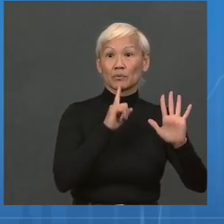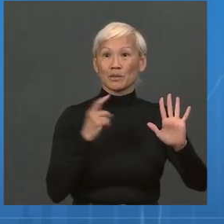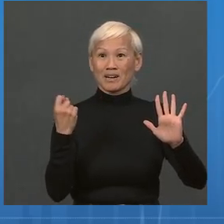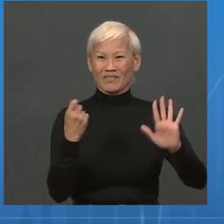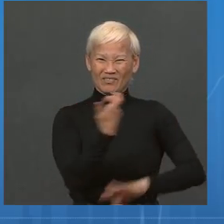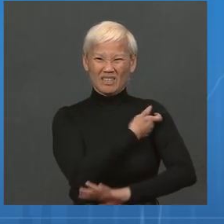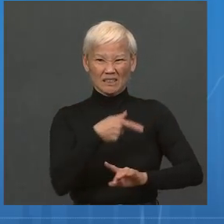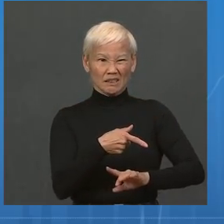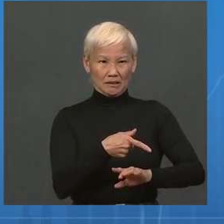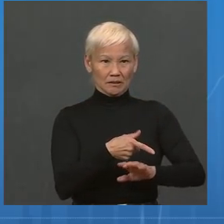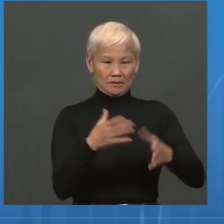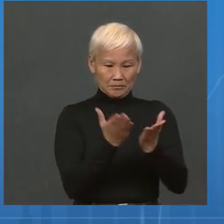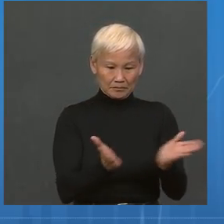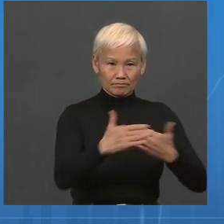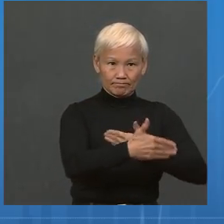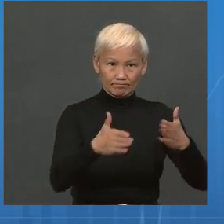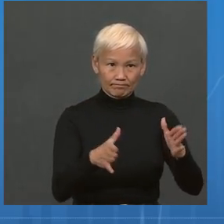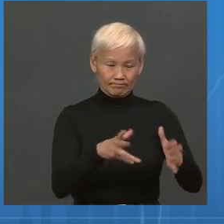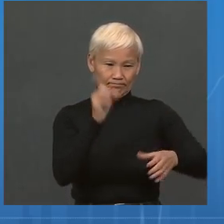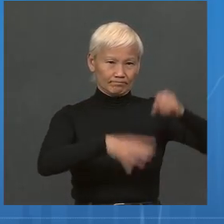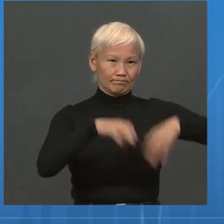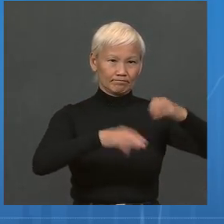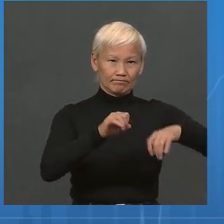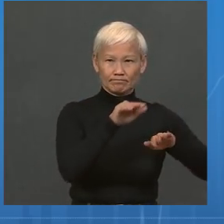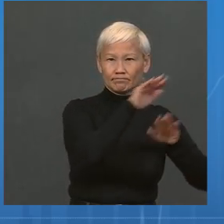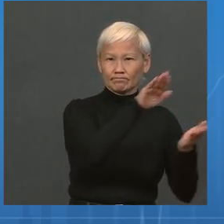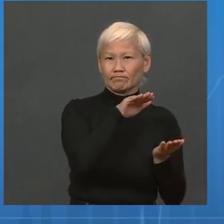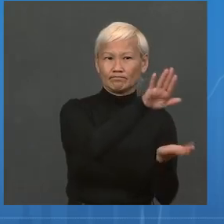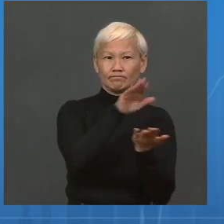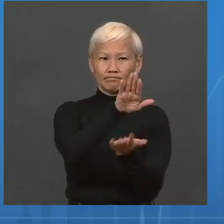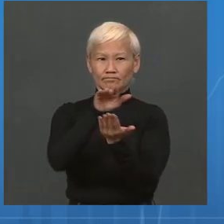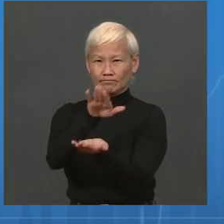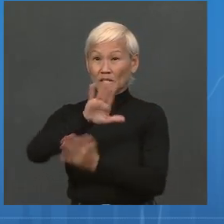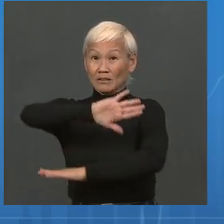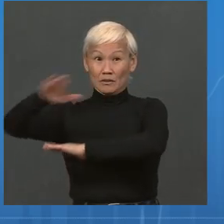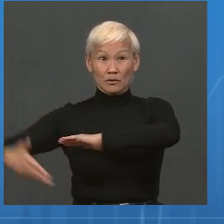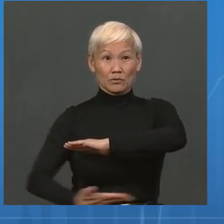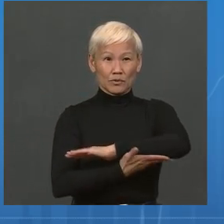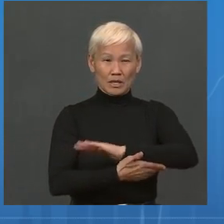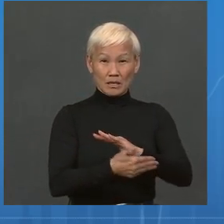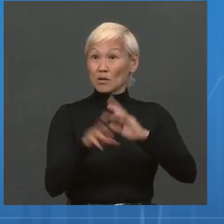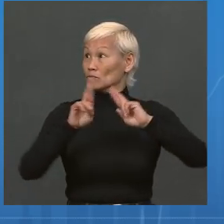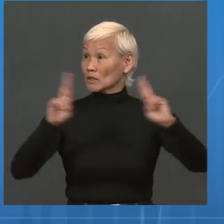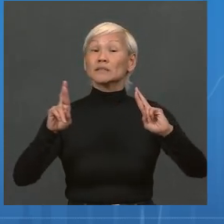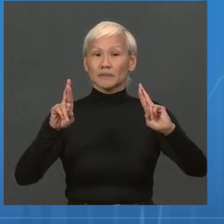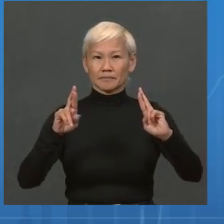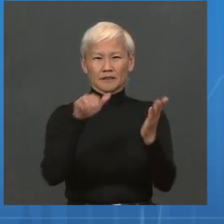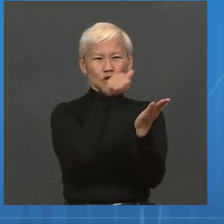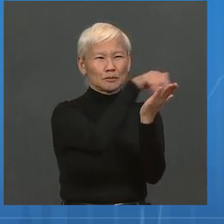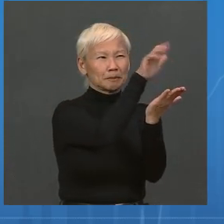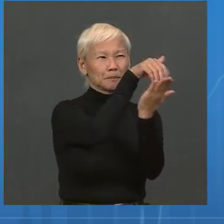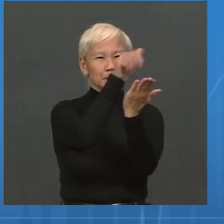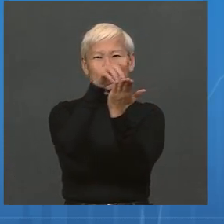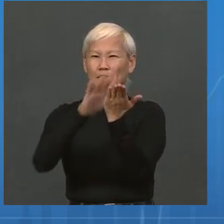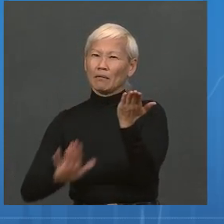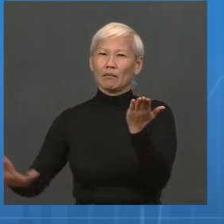and they've been working 24/7 to ship millions of doses to thousands of vaccine sites across the country.